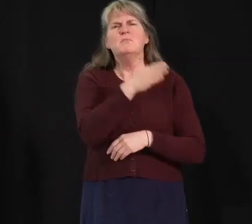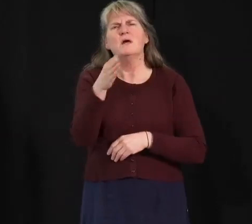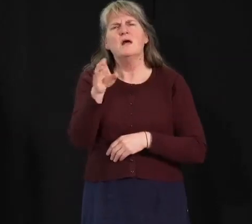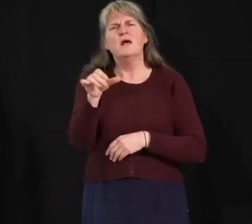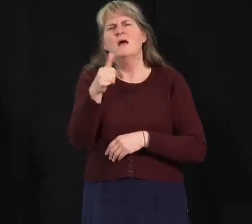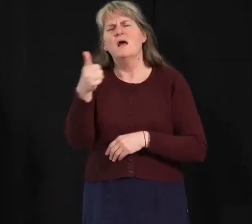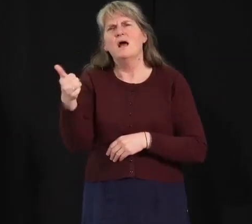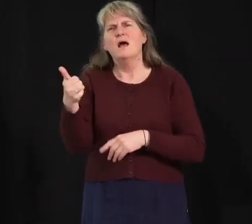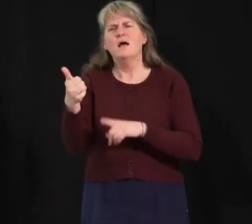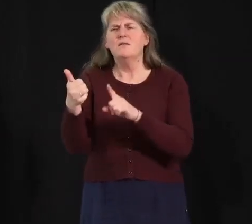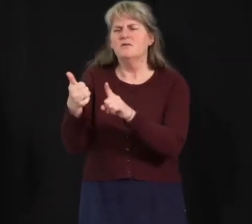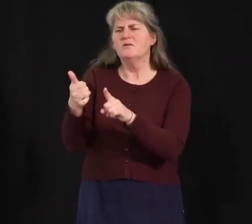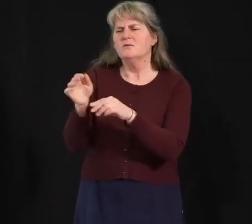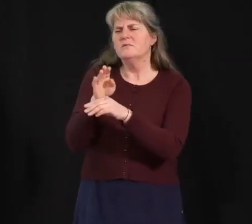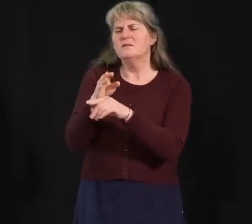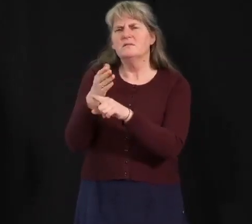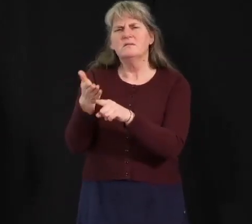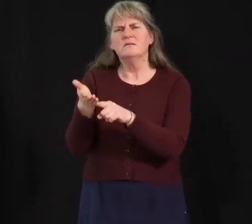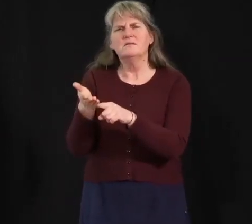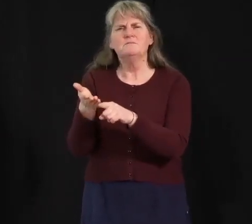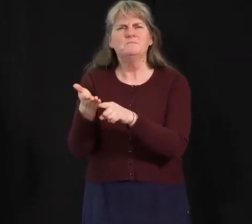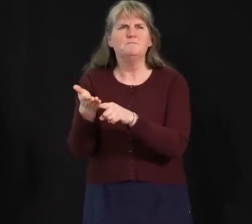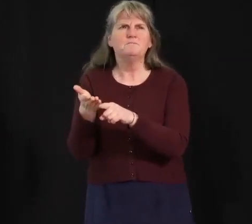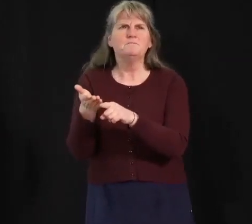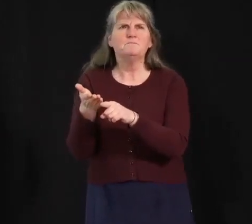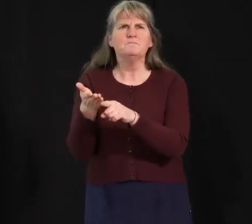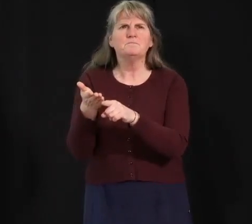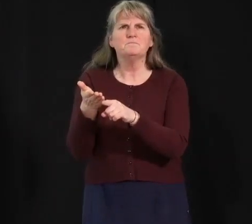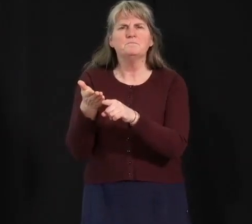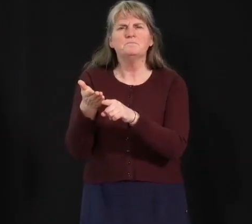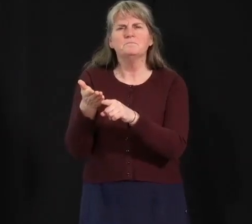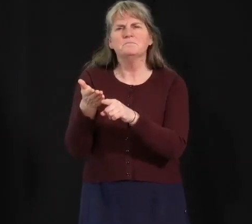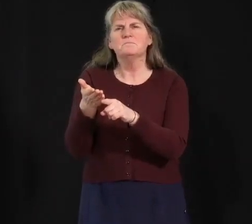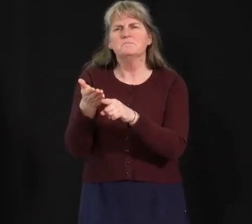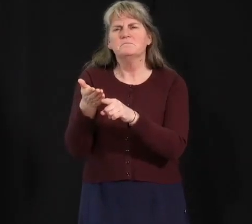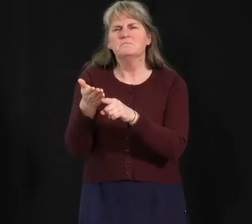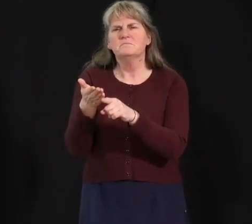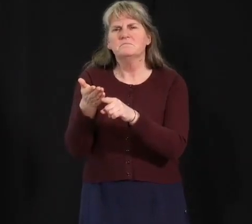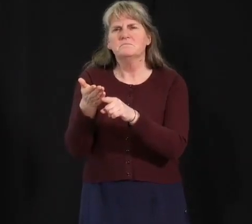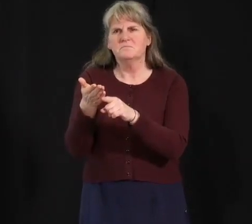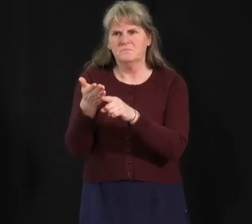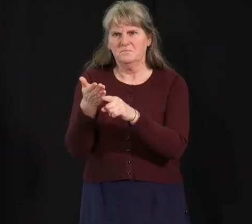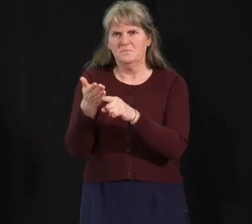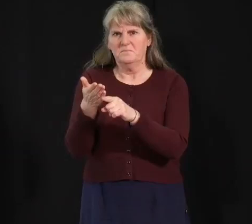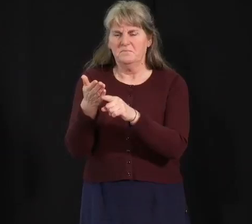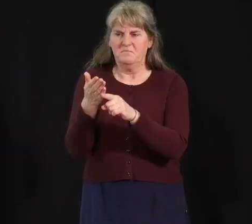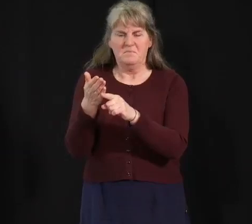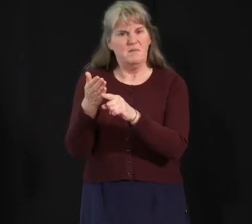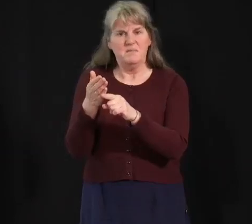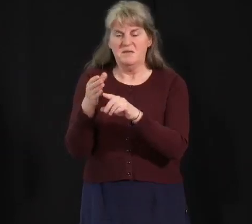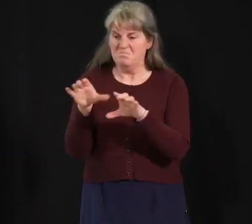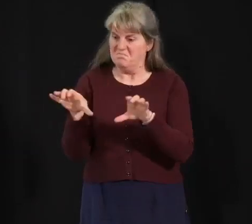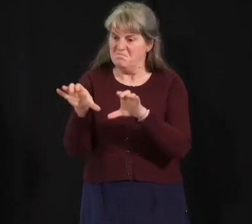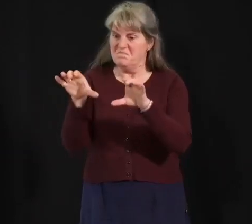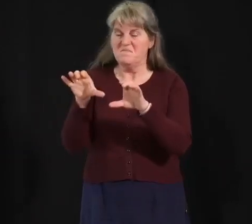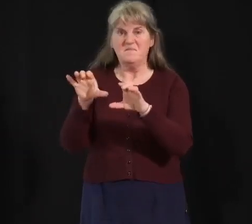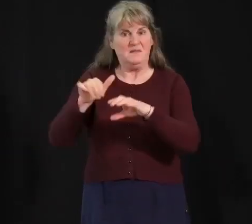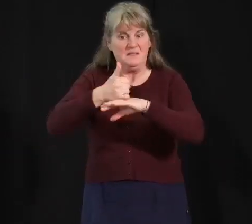under prices, business good -- businesses, companies have adapted to the measures. As you know, some may have